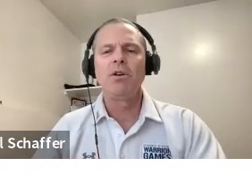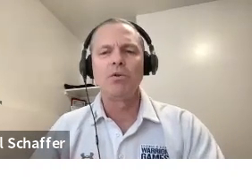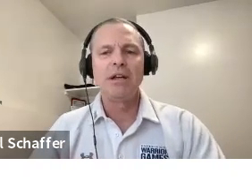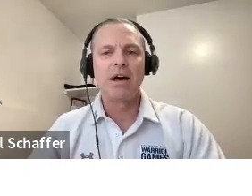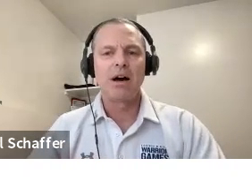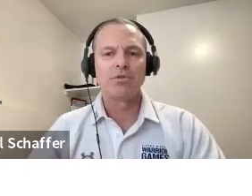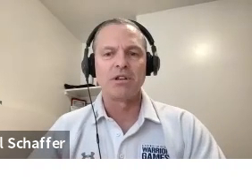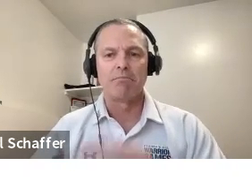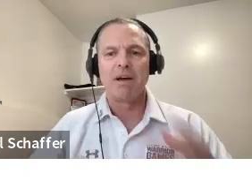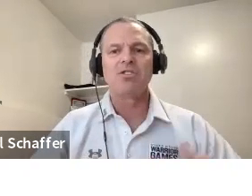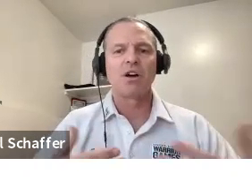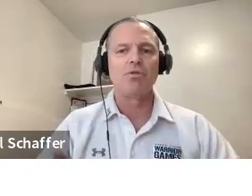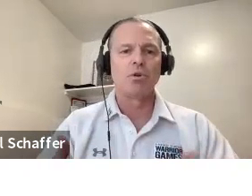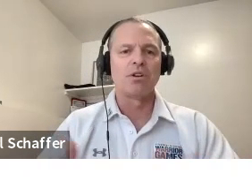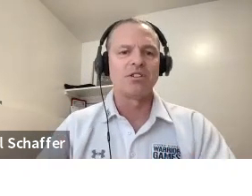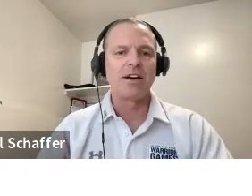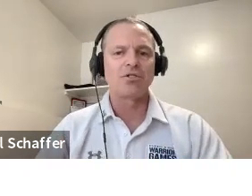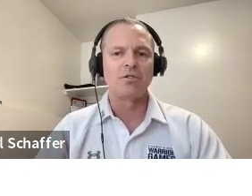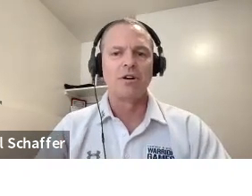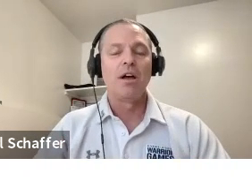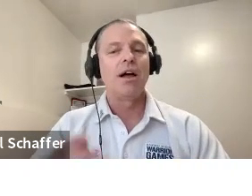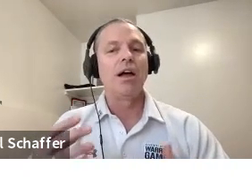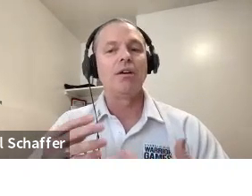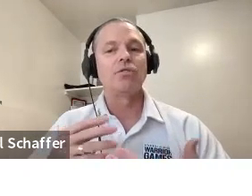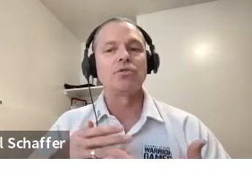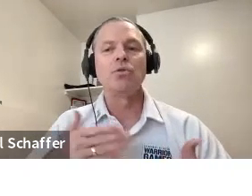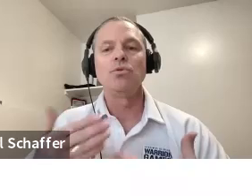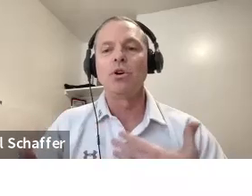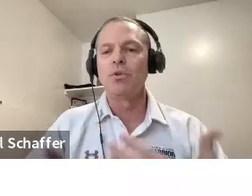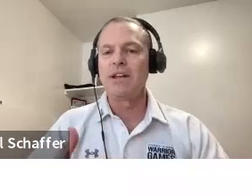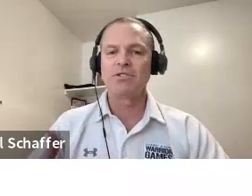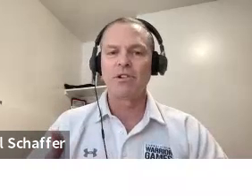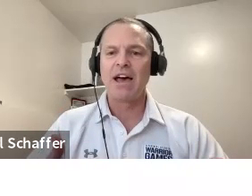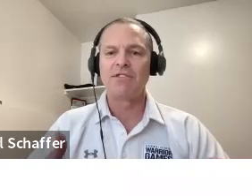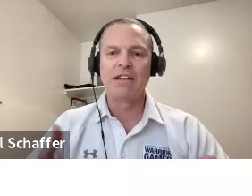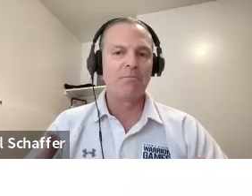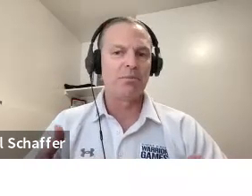well for situations that will work. But